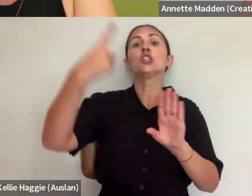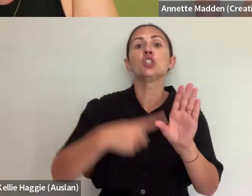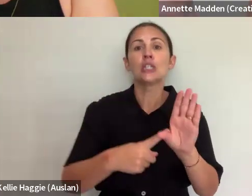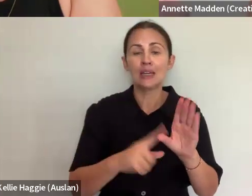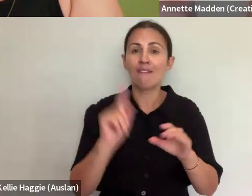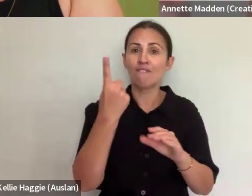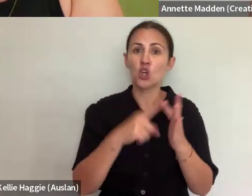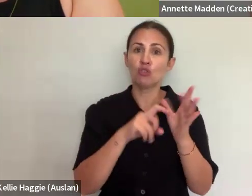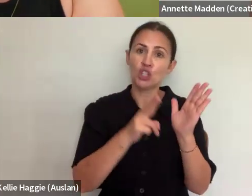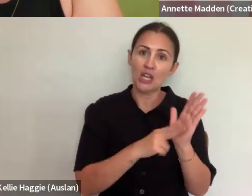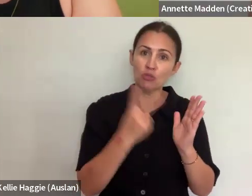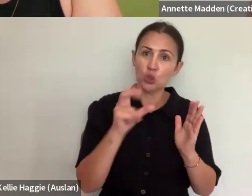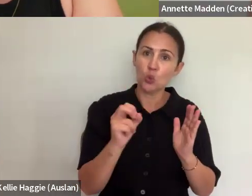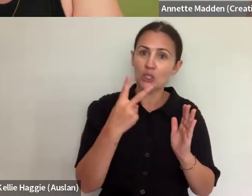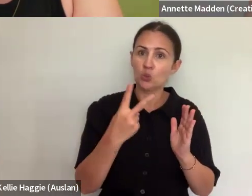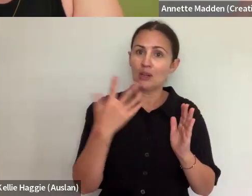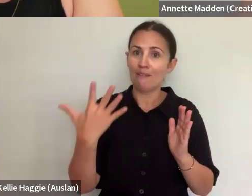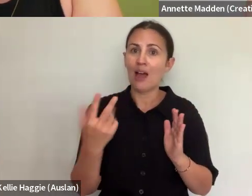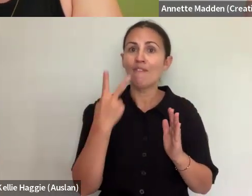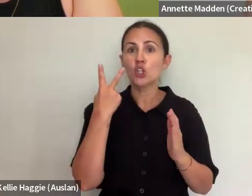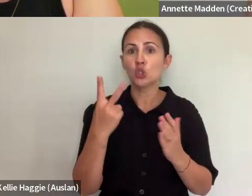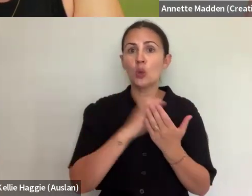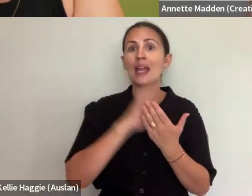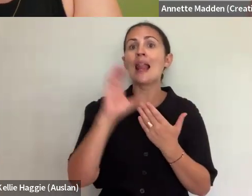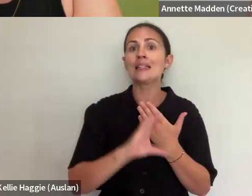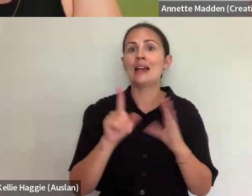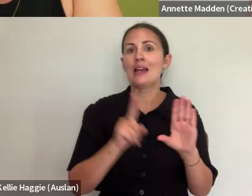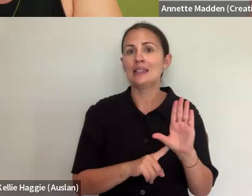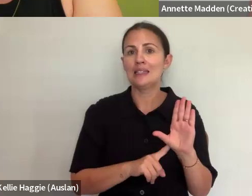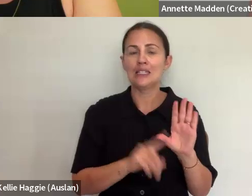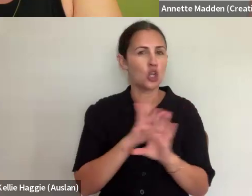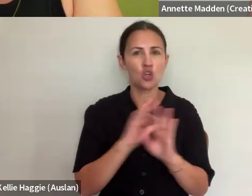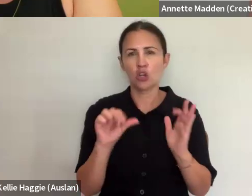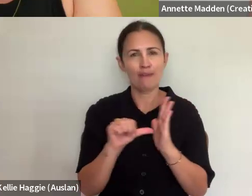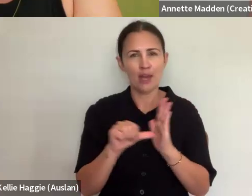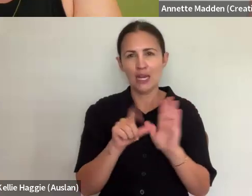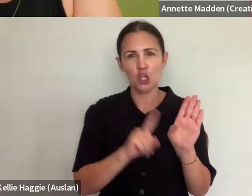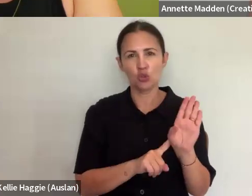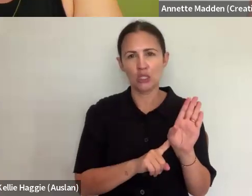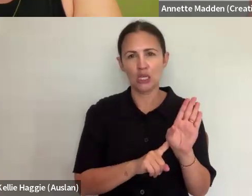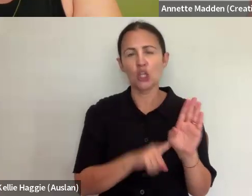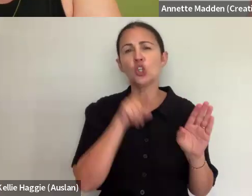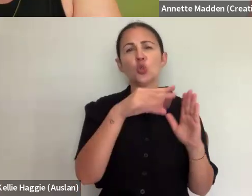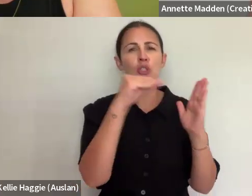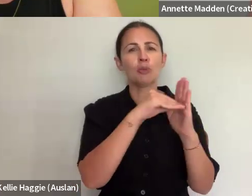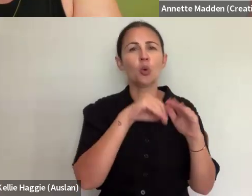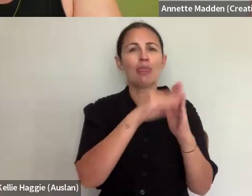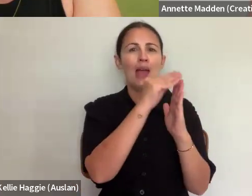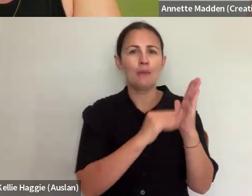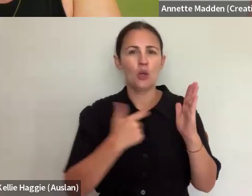years to financial years. All can begin on 1 January, 2025 and run